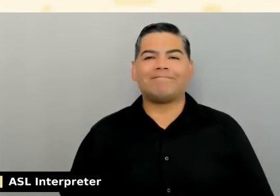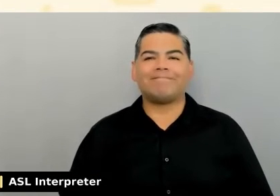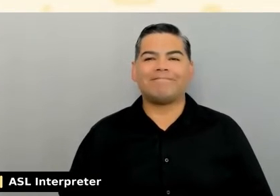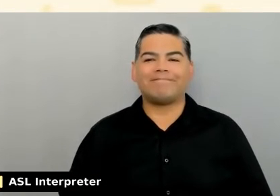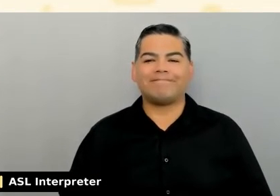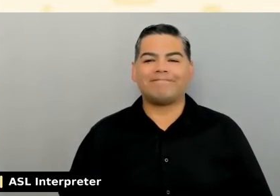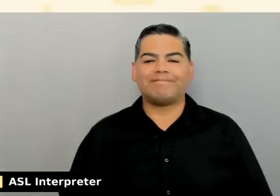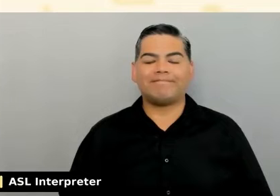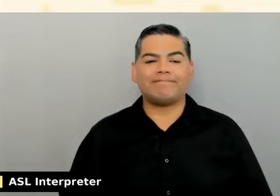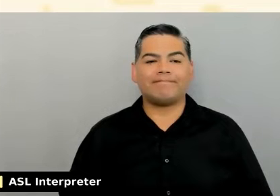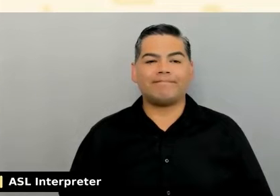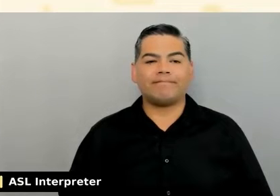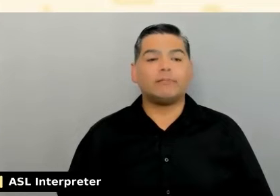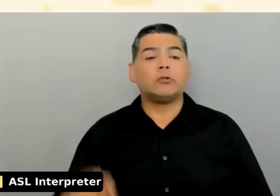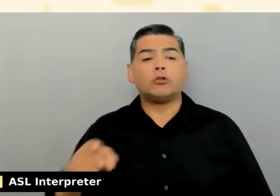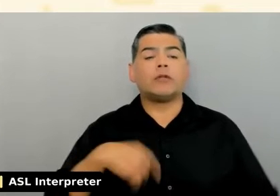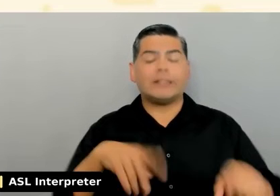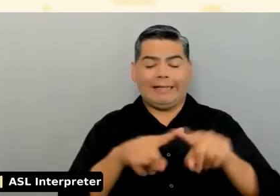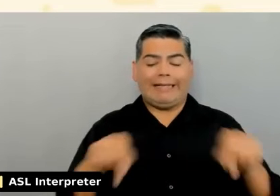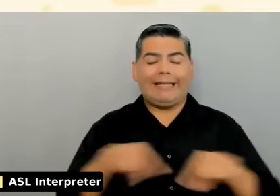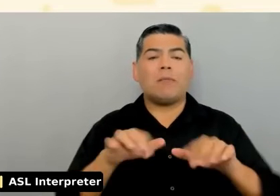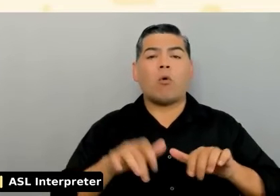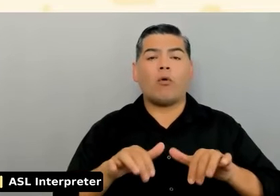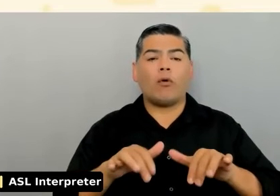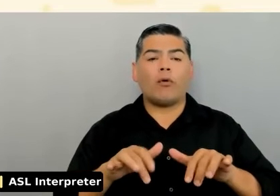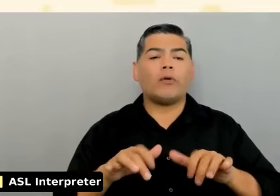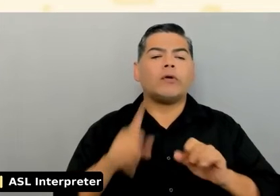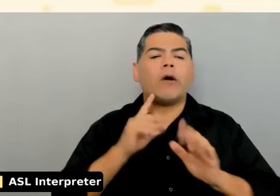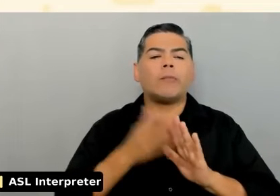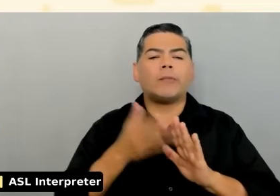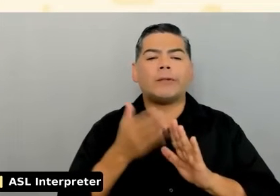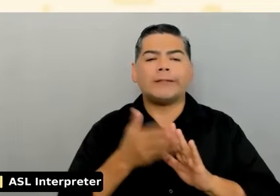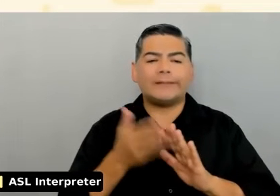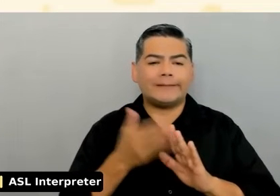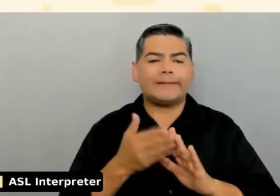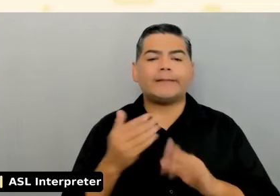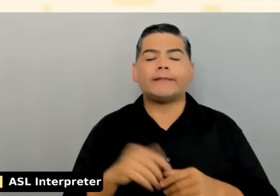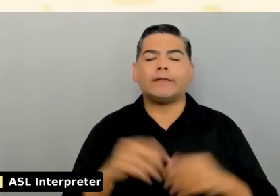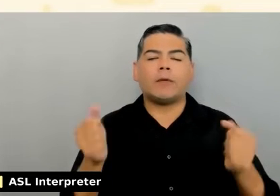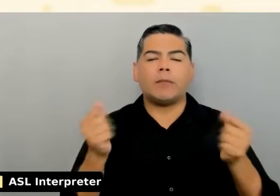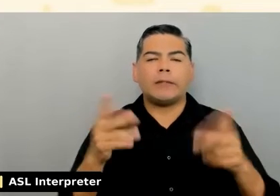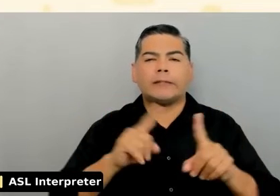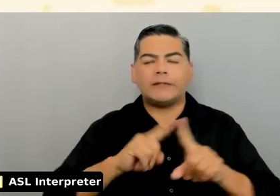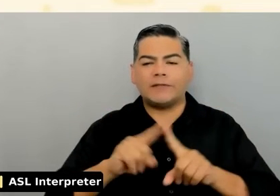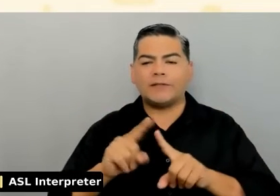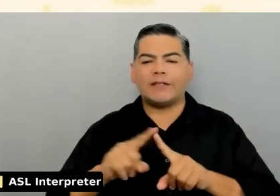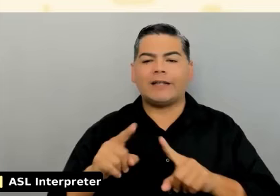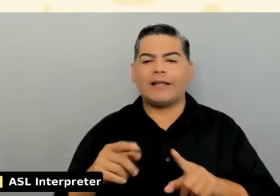So when we talk about keyboard operability, again native elements have all the information